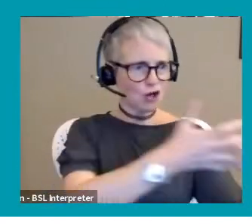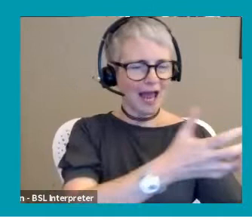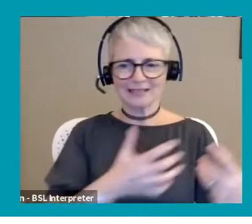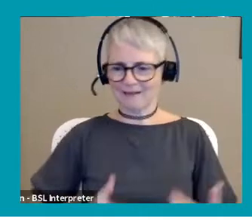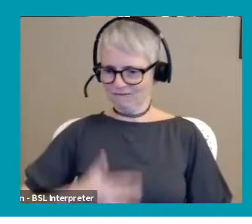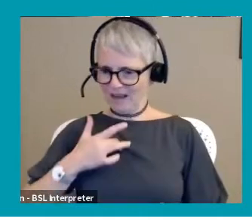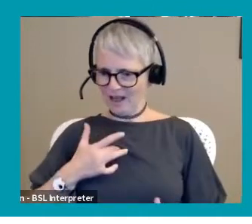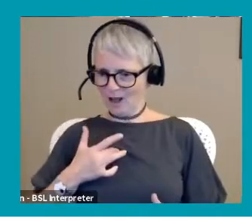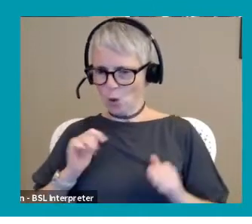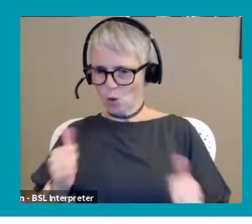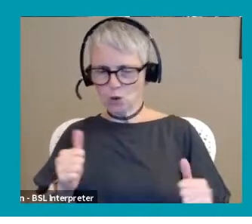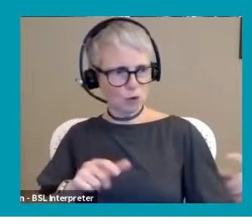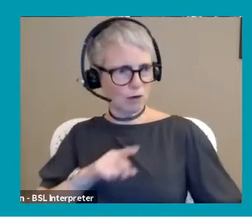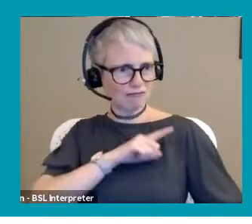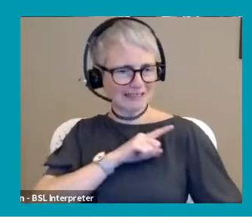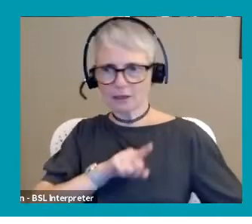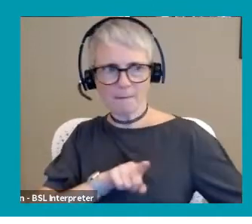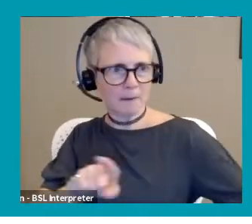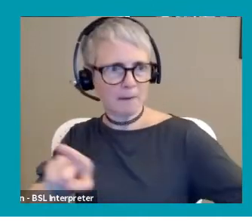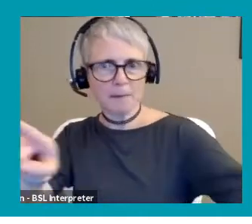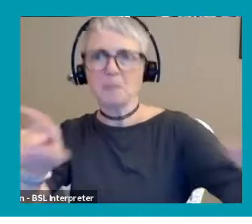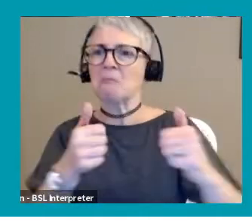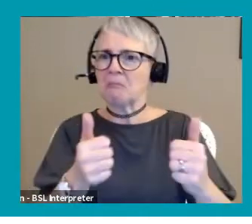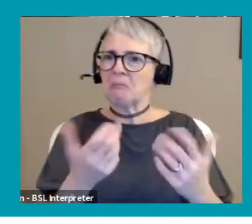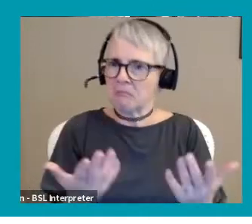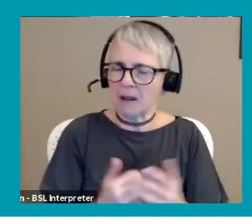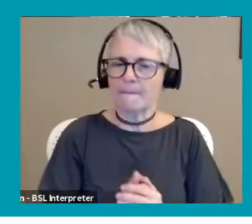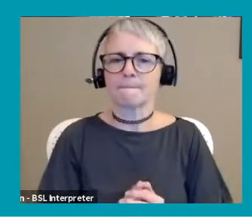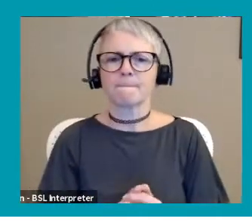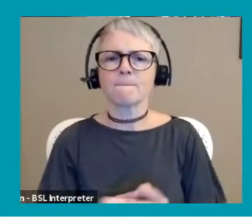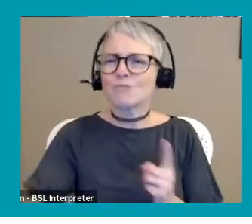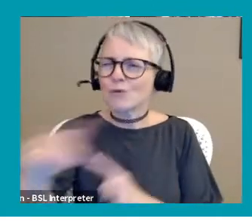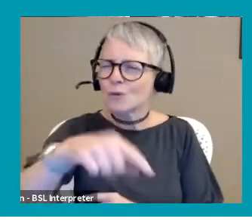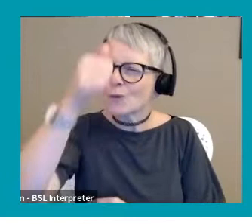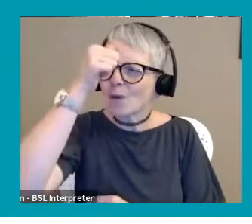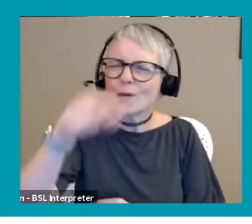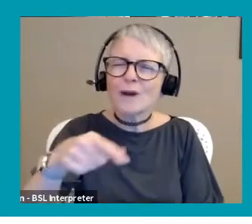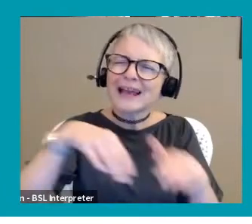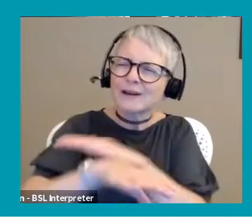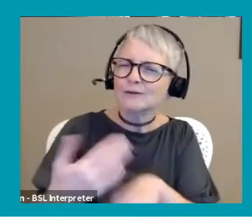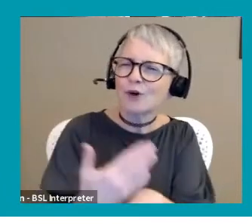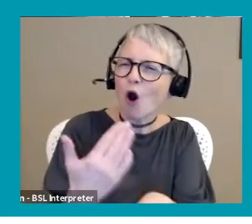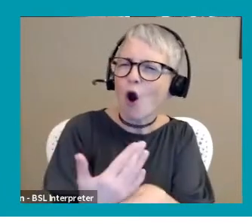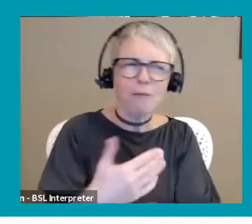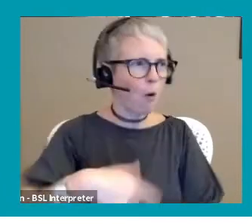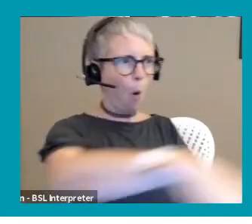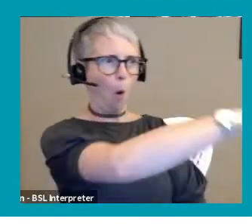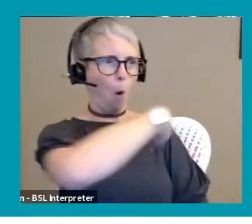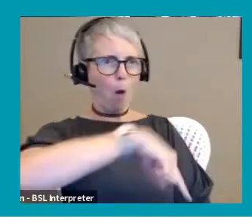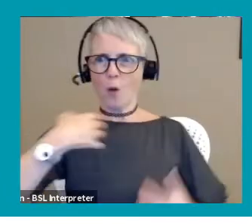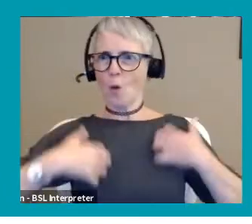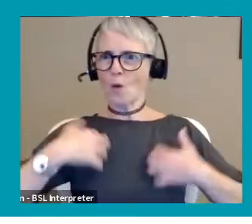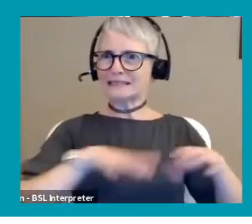Have you ever felt that connection or have you ever felt misaligned.